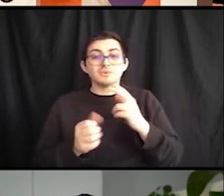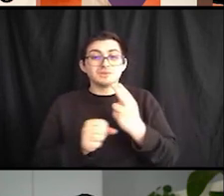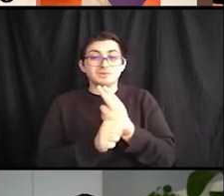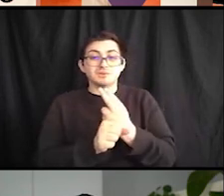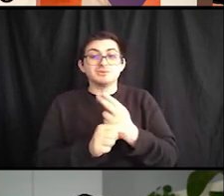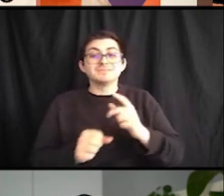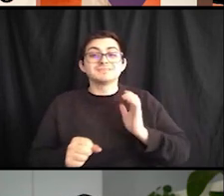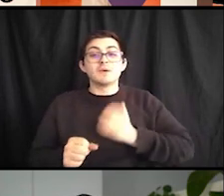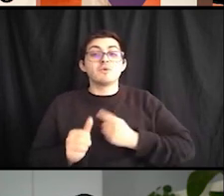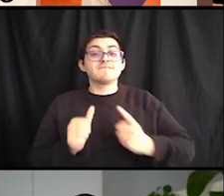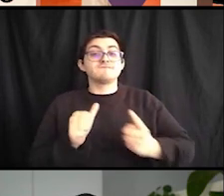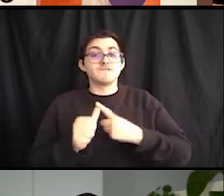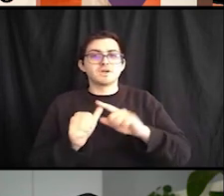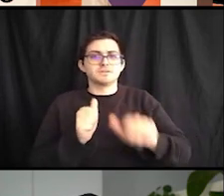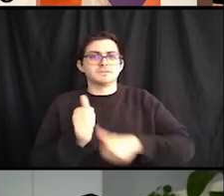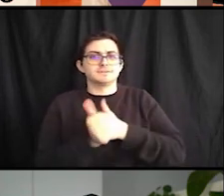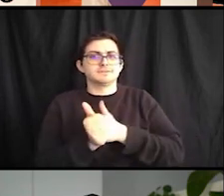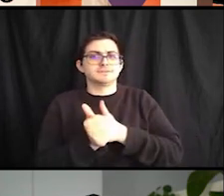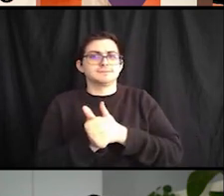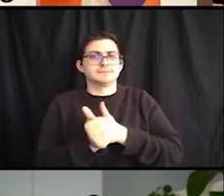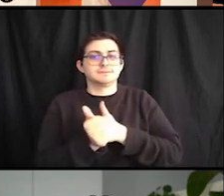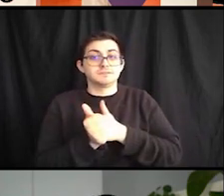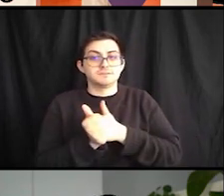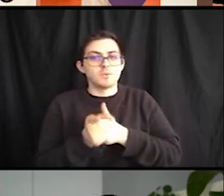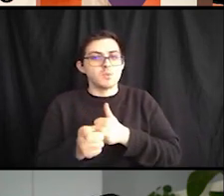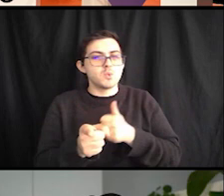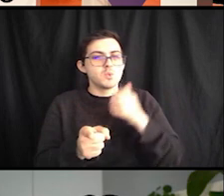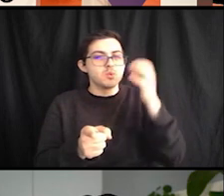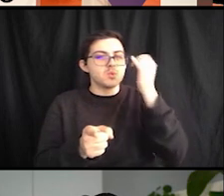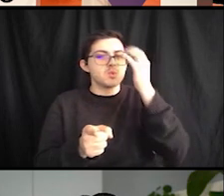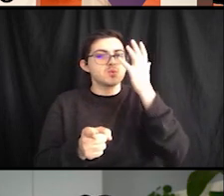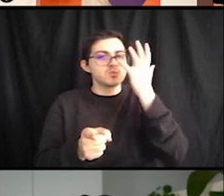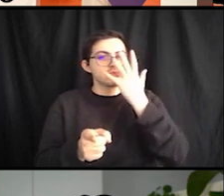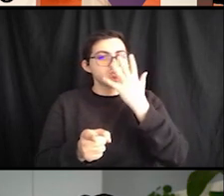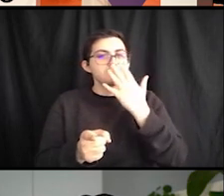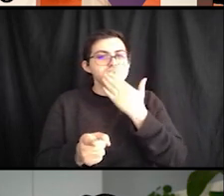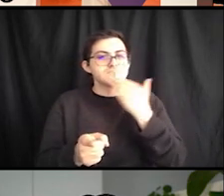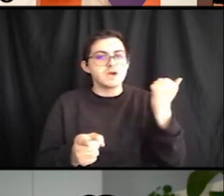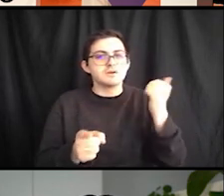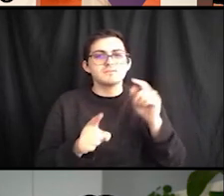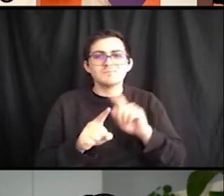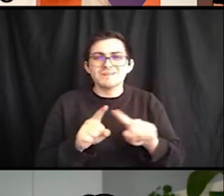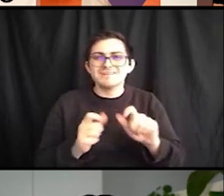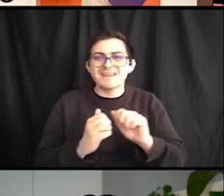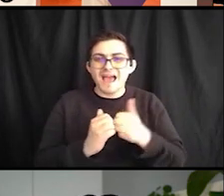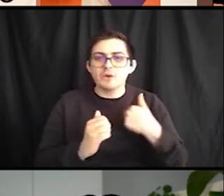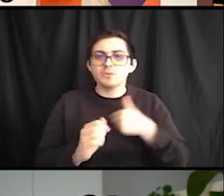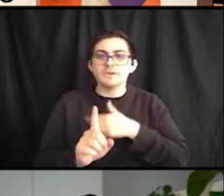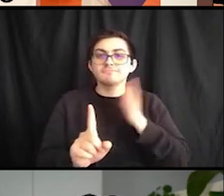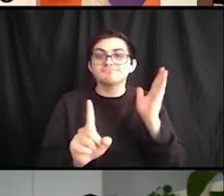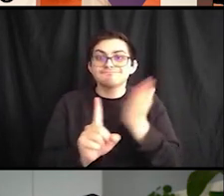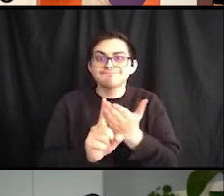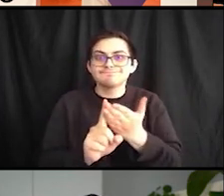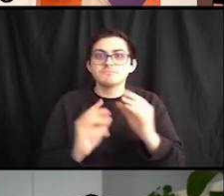get other people to look at this, get some more eyes on this? Good call. So what I'll do then is I'll invite Yuhki